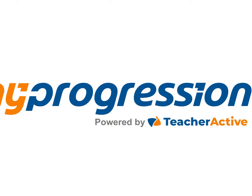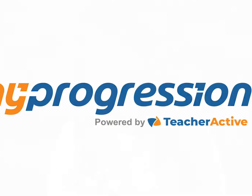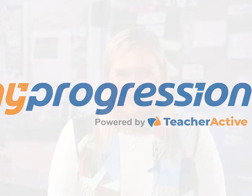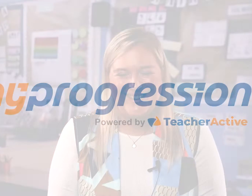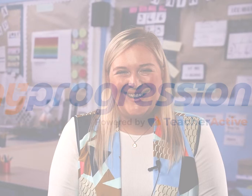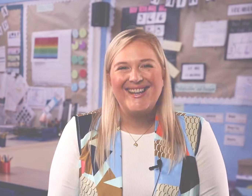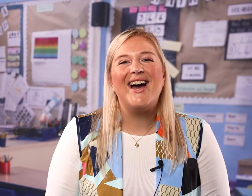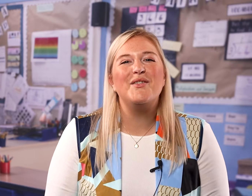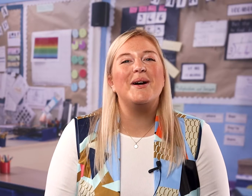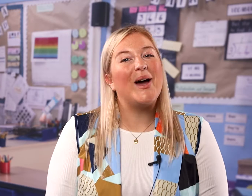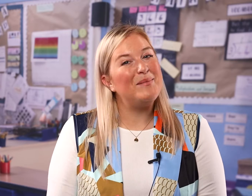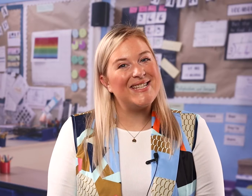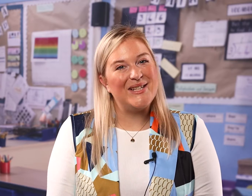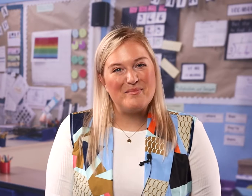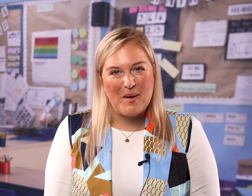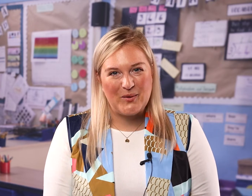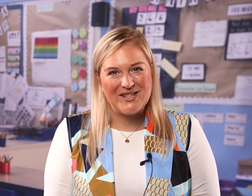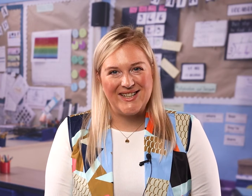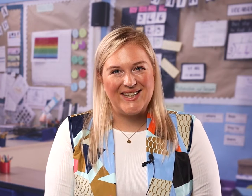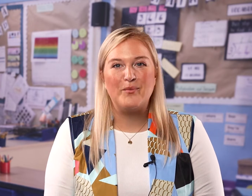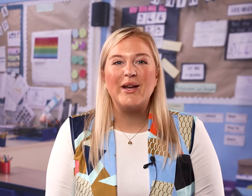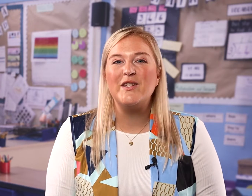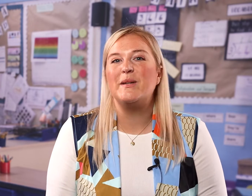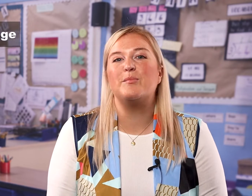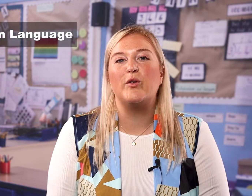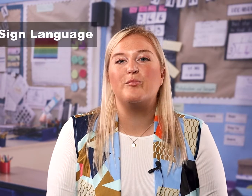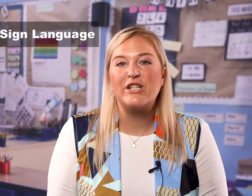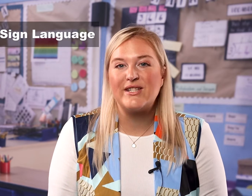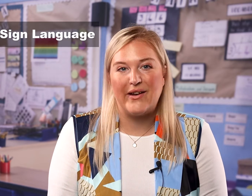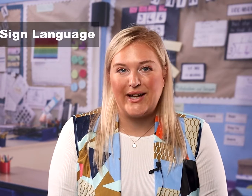Hi Everyone I’m Natalie from My Progression and we’re going to be exploring British Sign